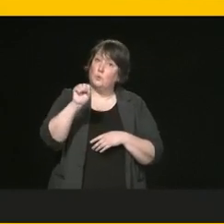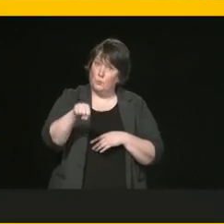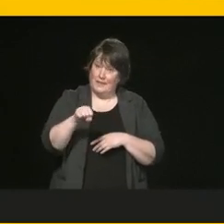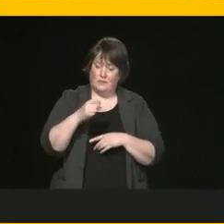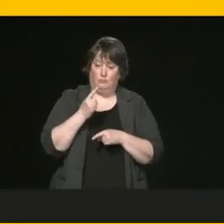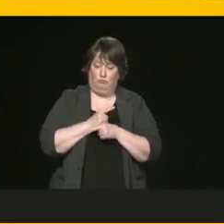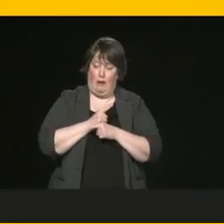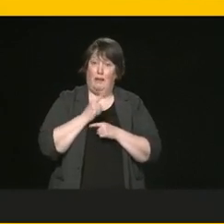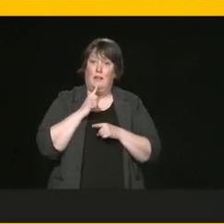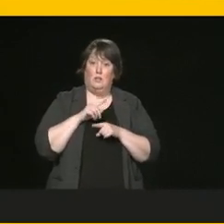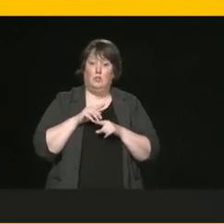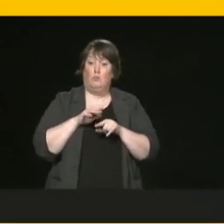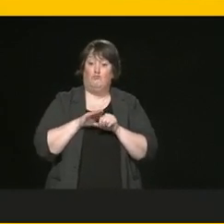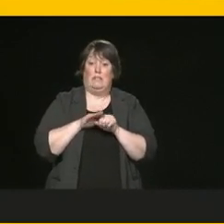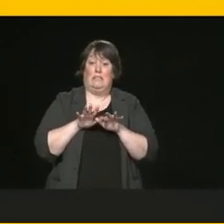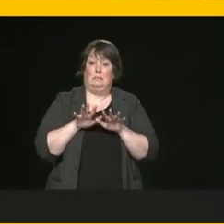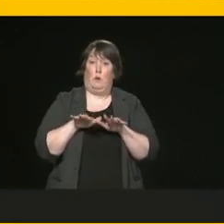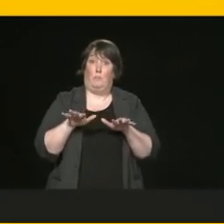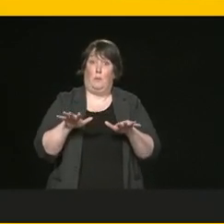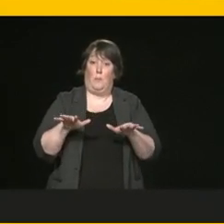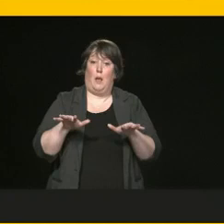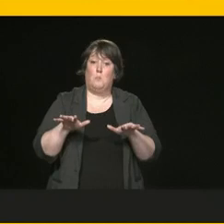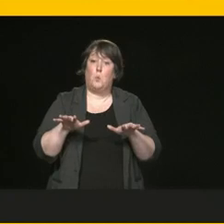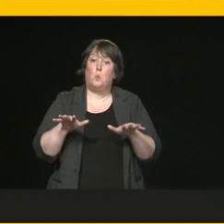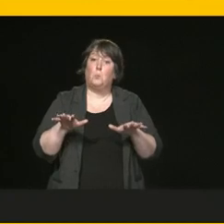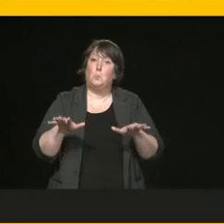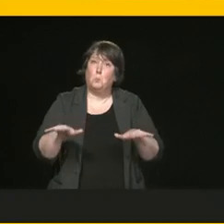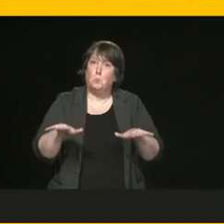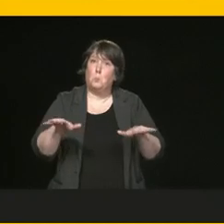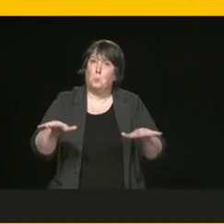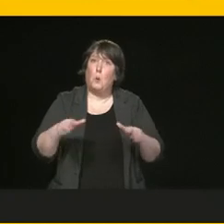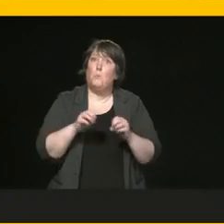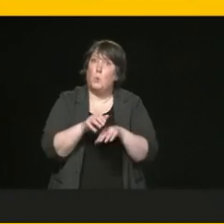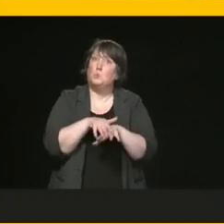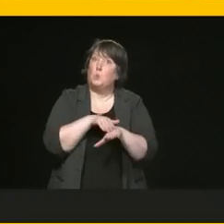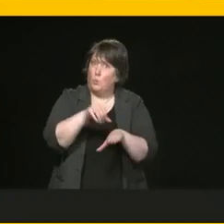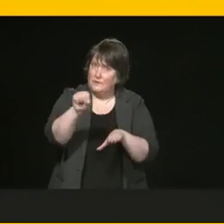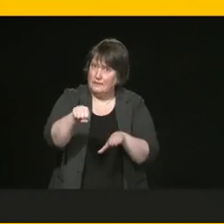SO, YES.